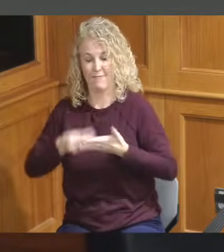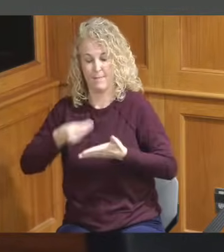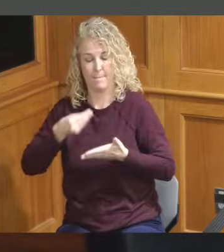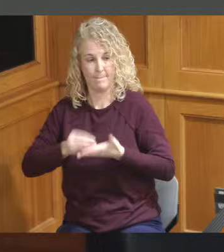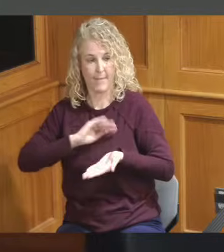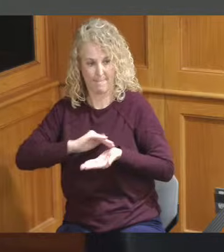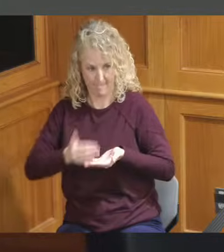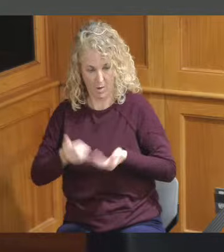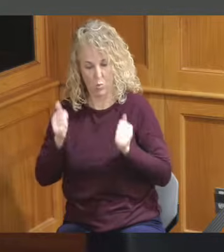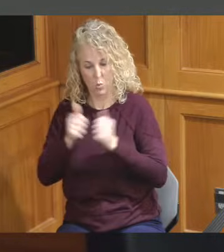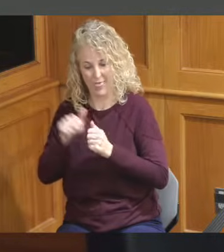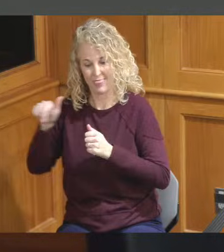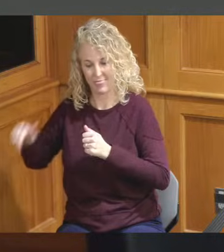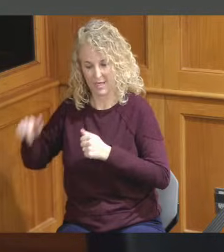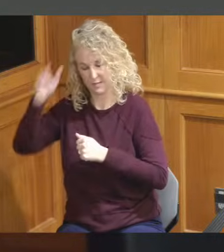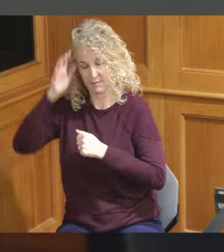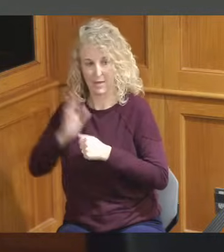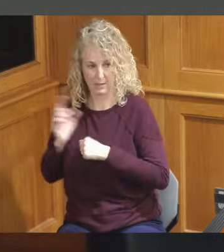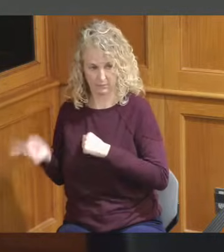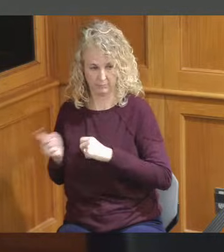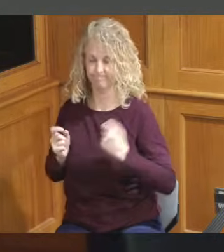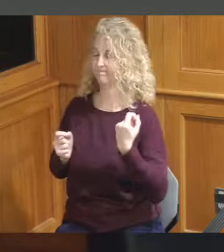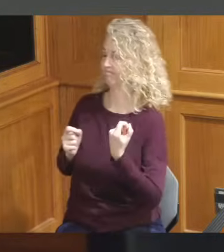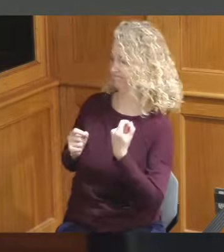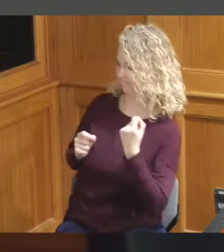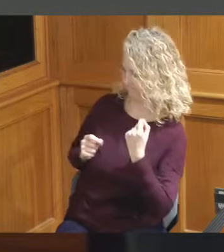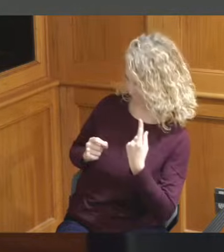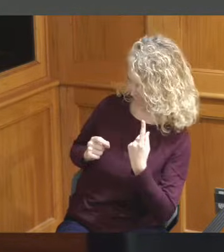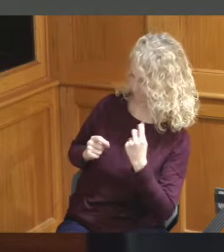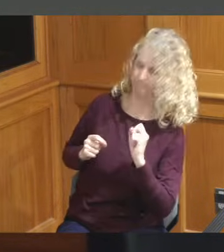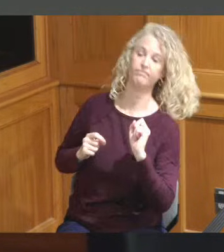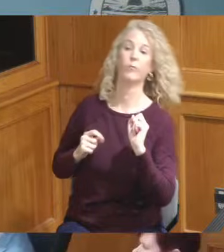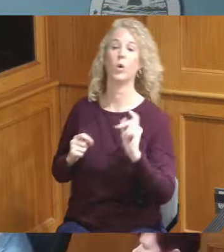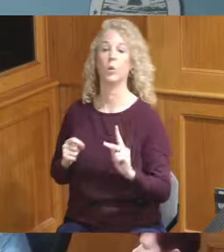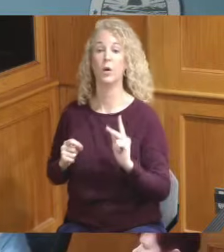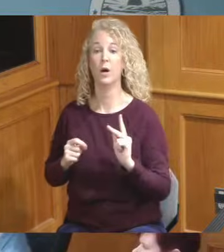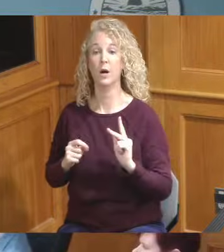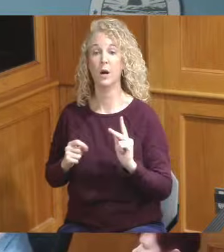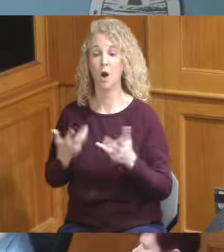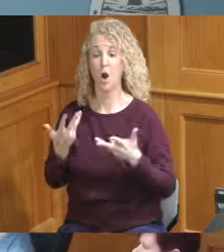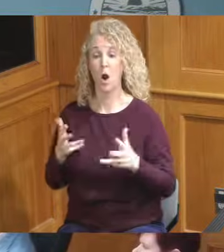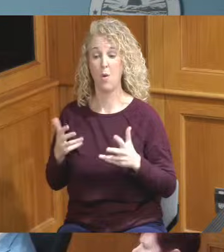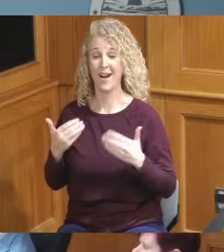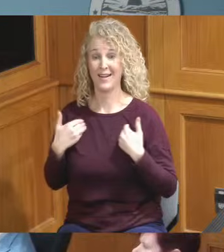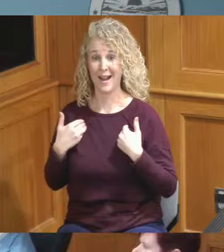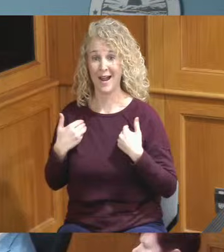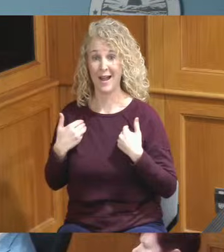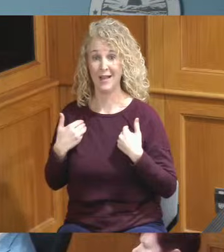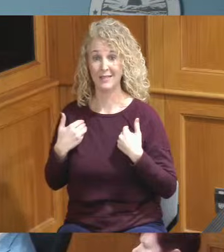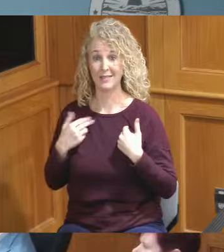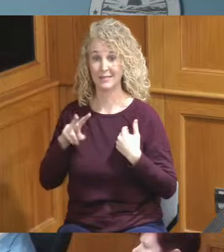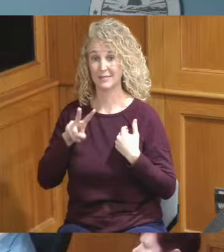with this part of the project. Gotcha. Okay. And then this already has the the vendor. We won't